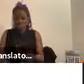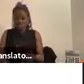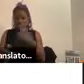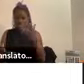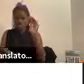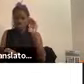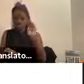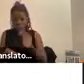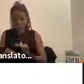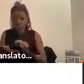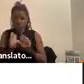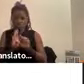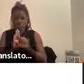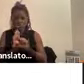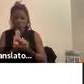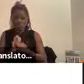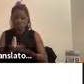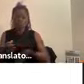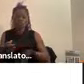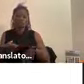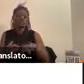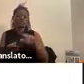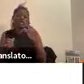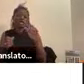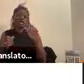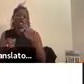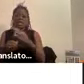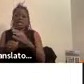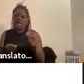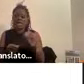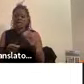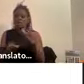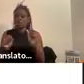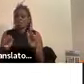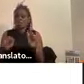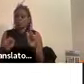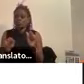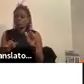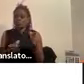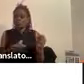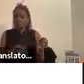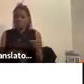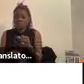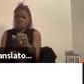symptomatic infection seven fold and the risk of hospitalization 20 fold